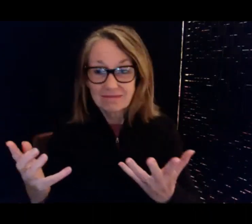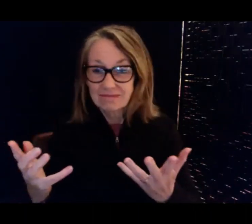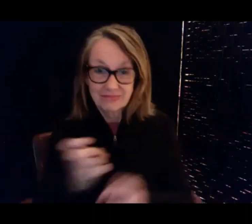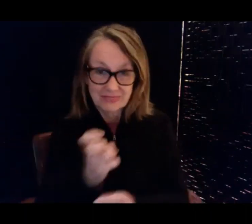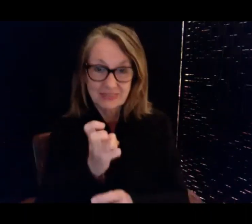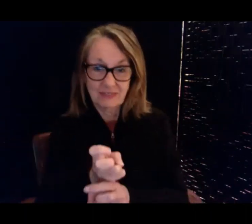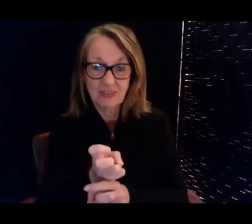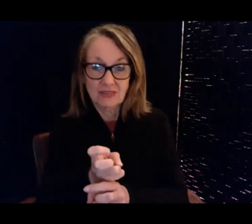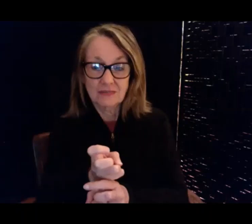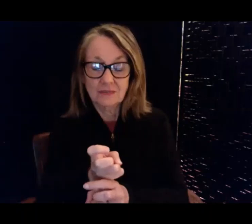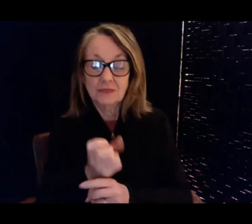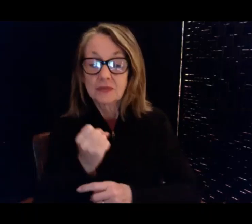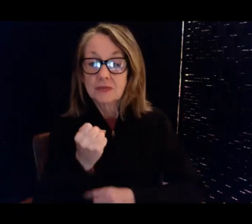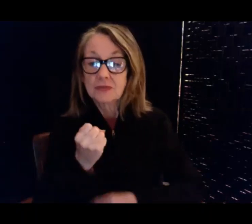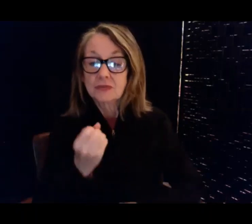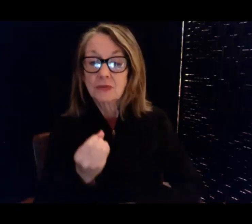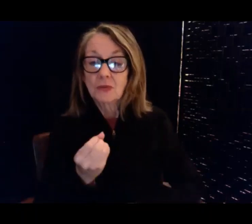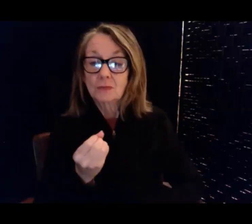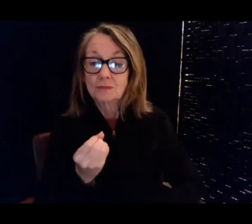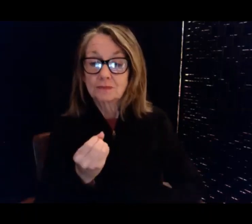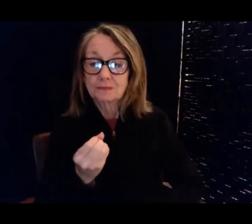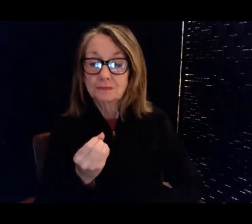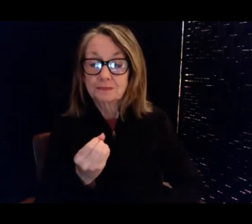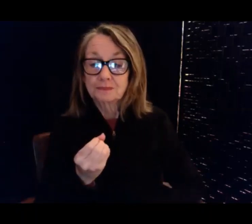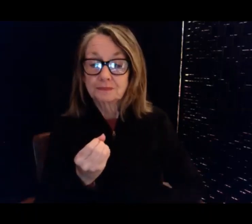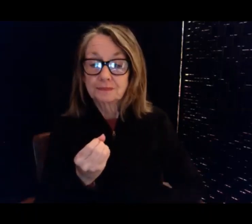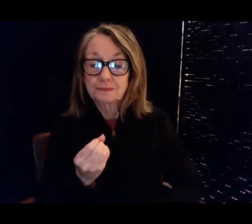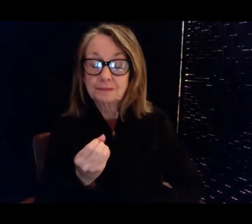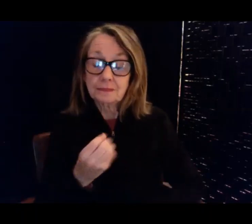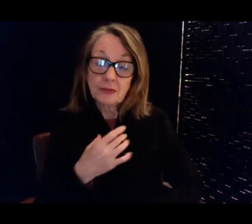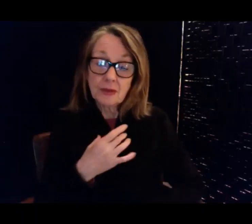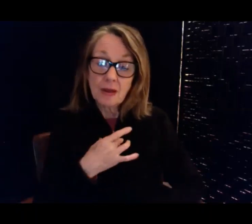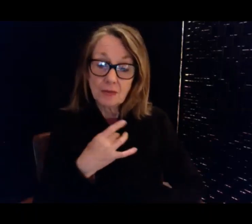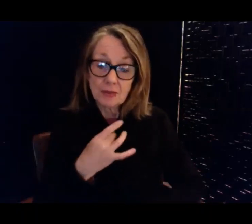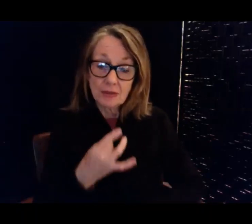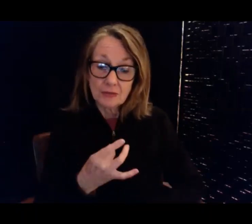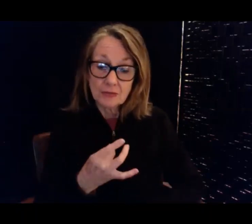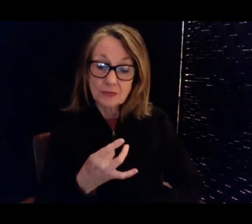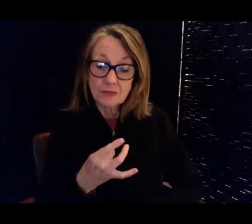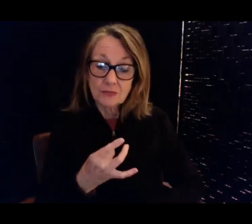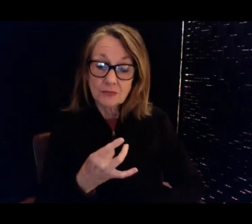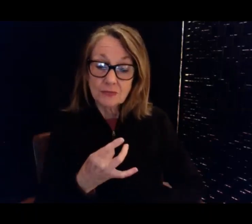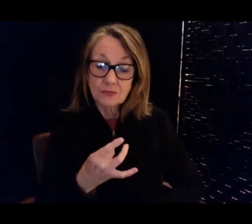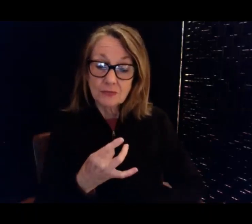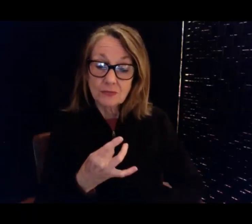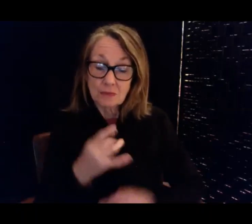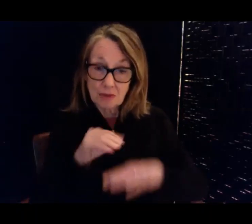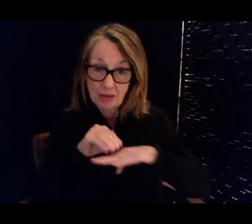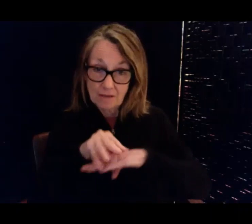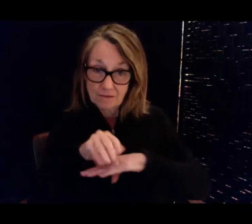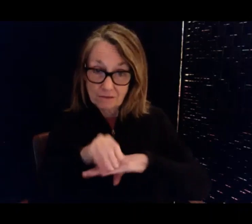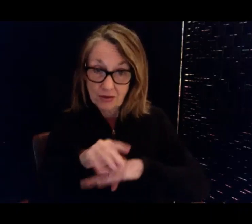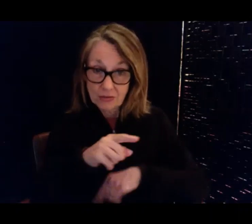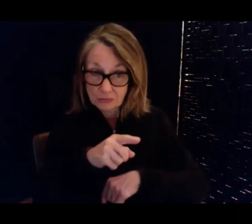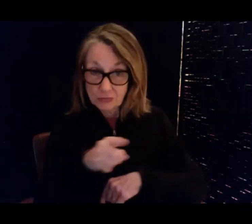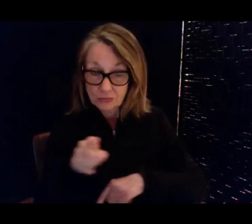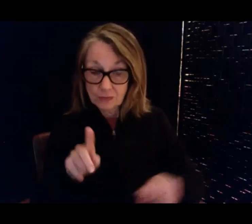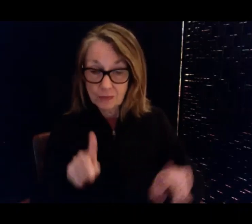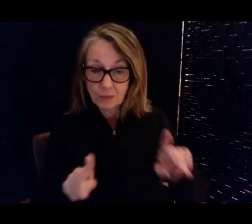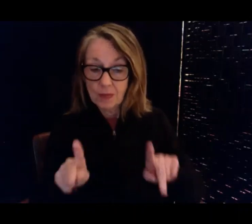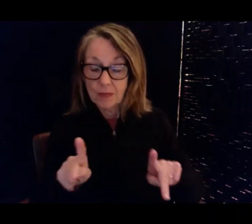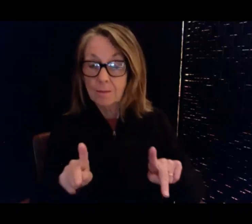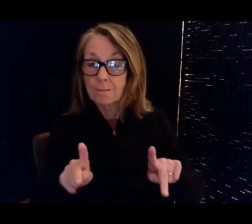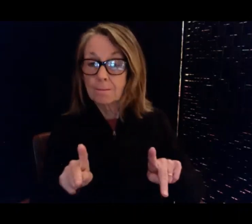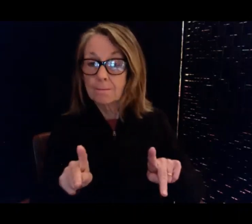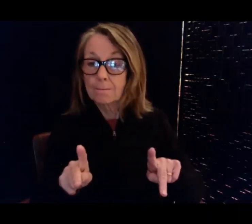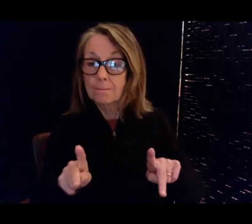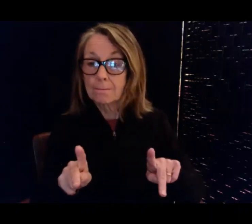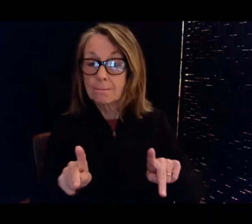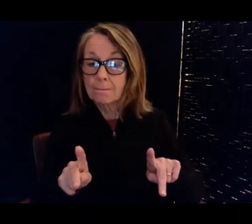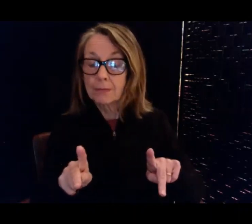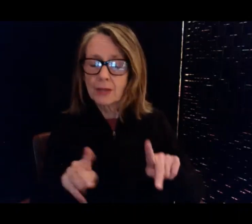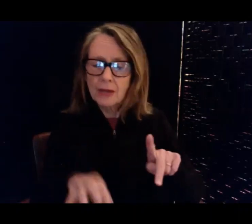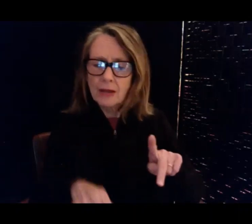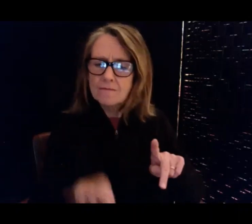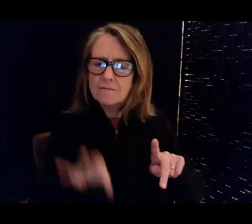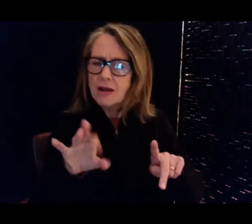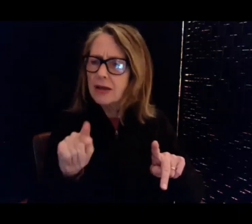what I would like to advise people to do is to go find out about some of the